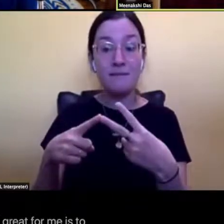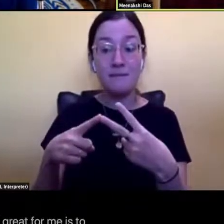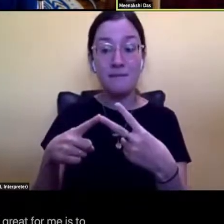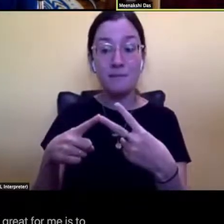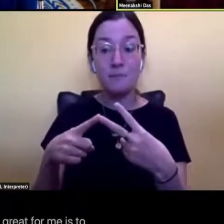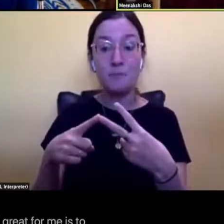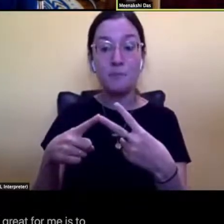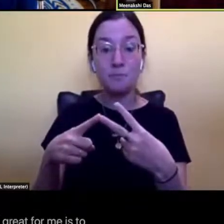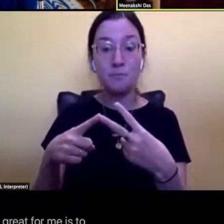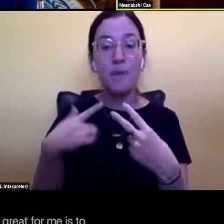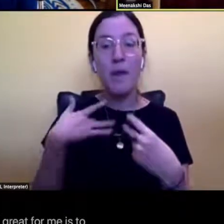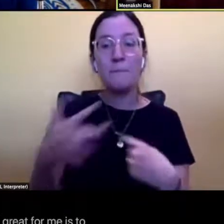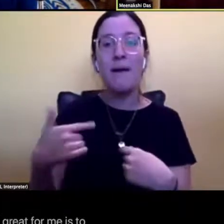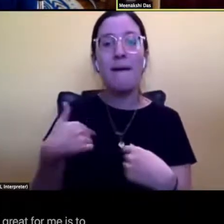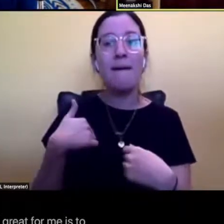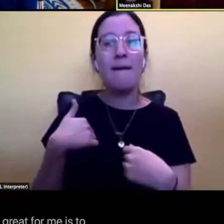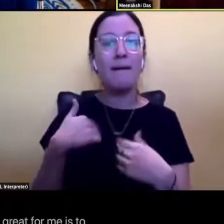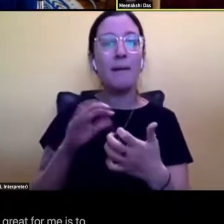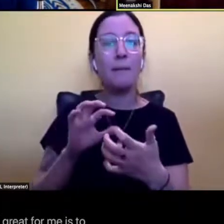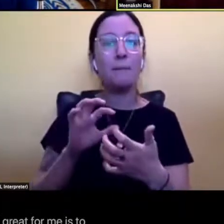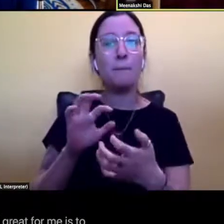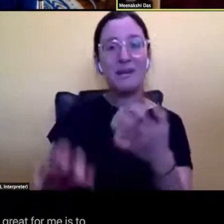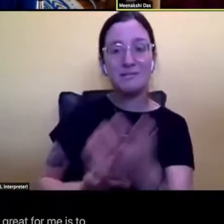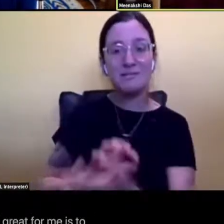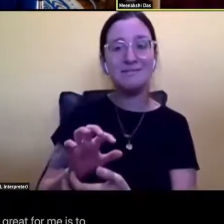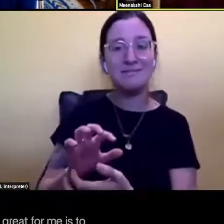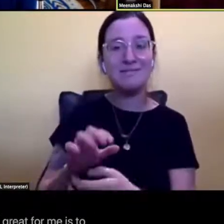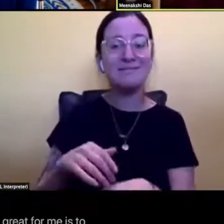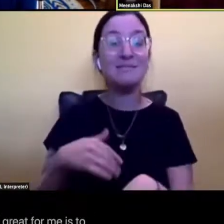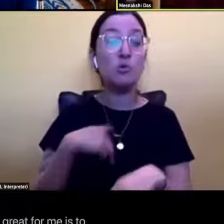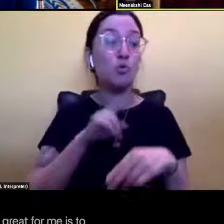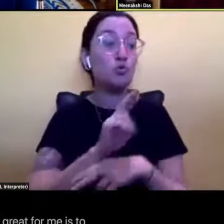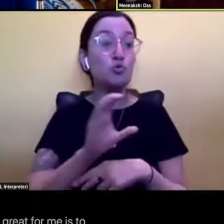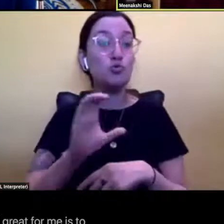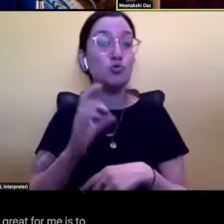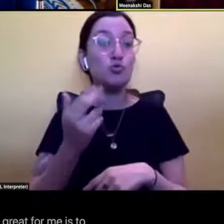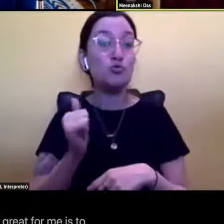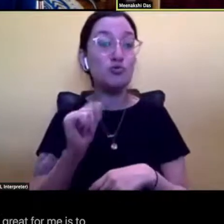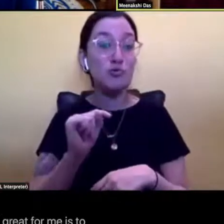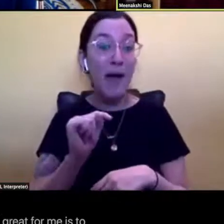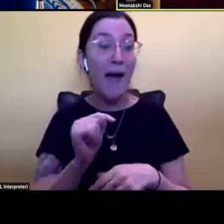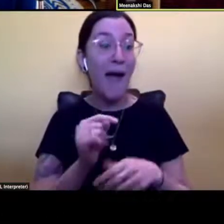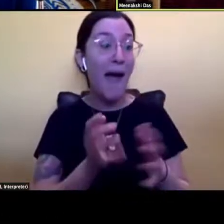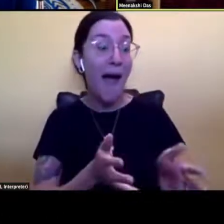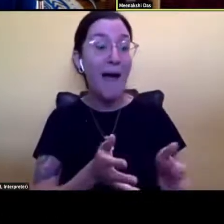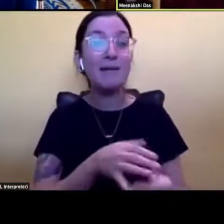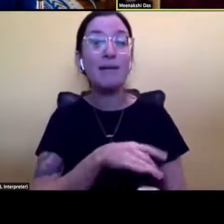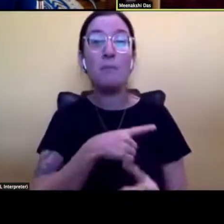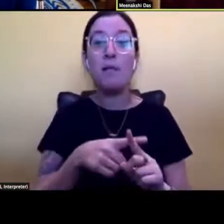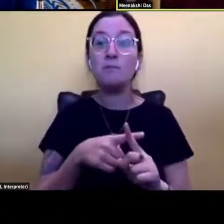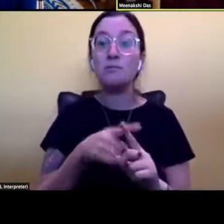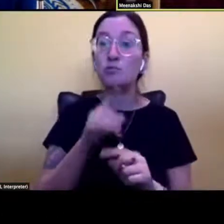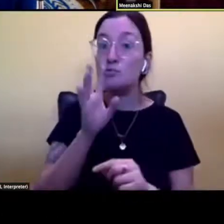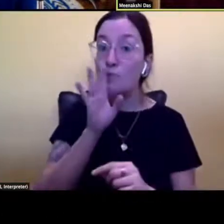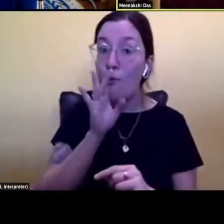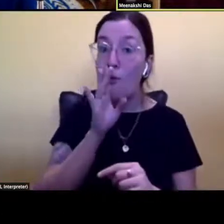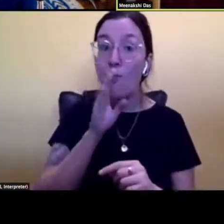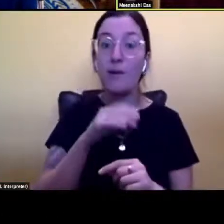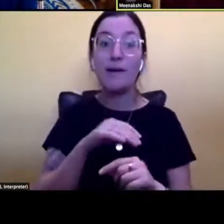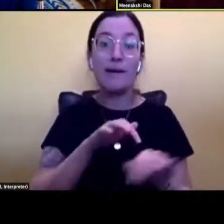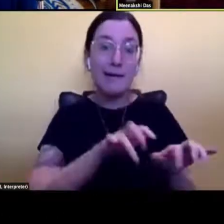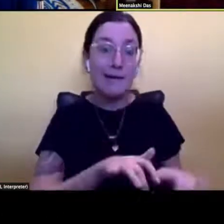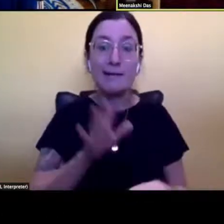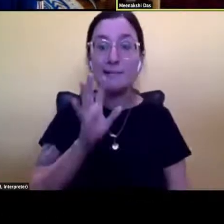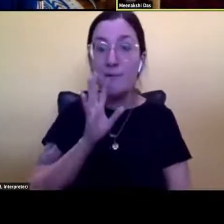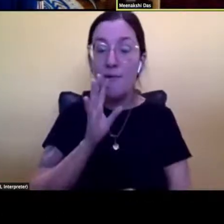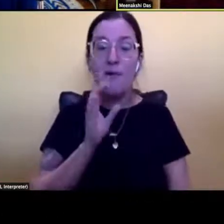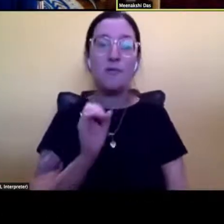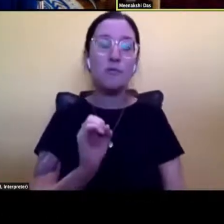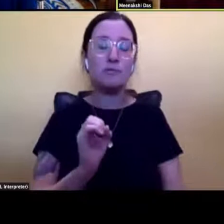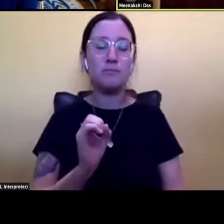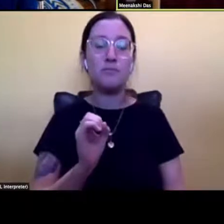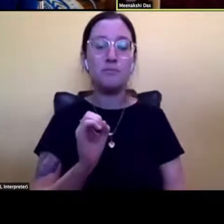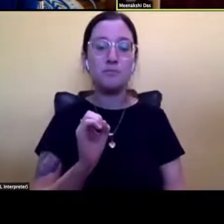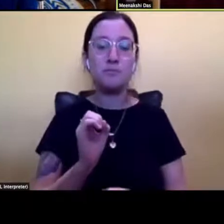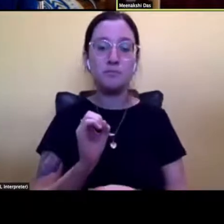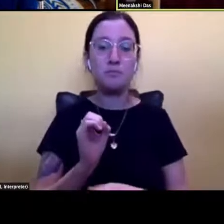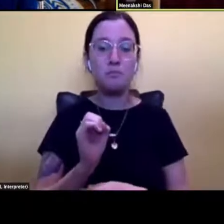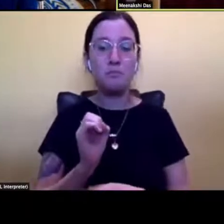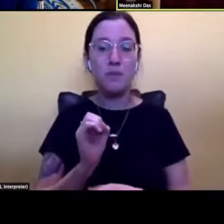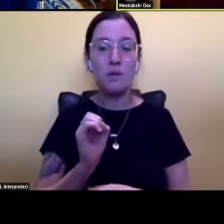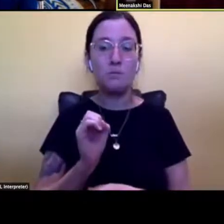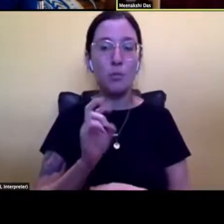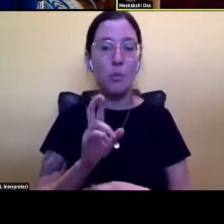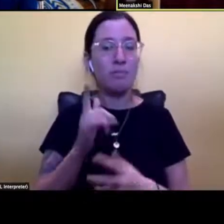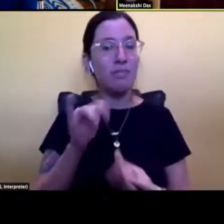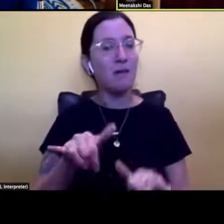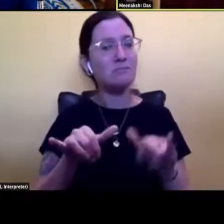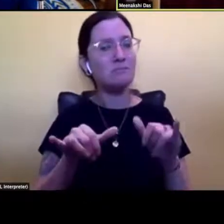a mixture of chatting and talking. Also it's a very common thing for me to